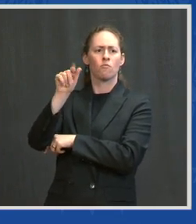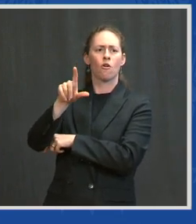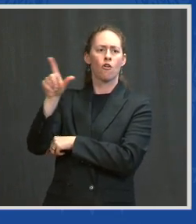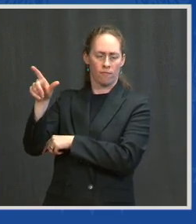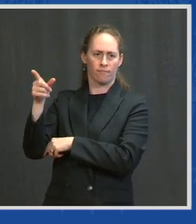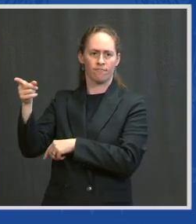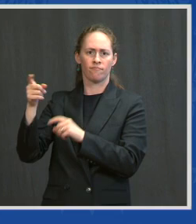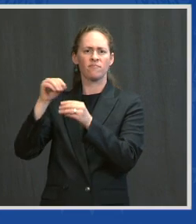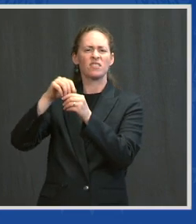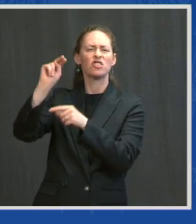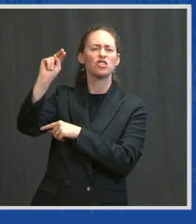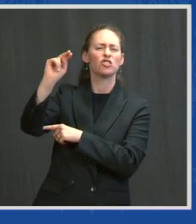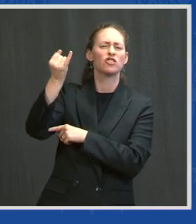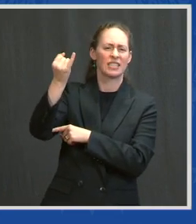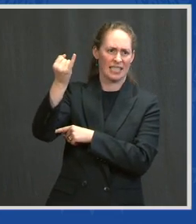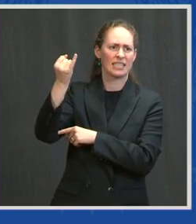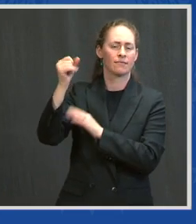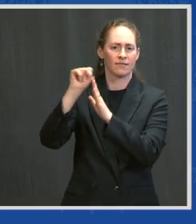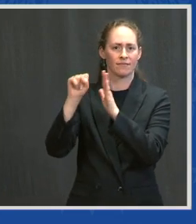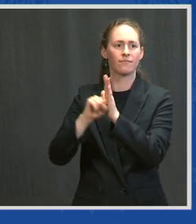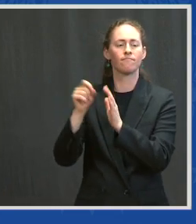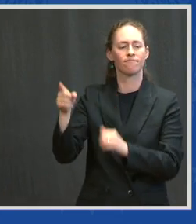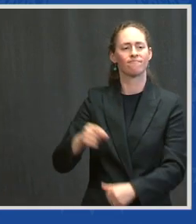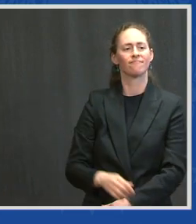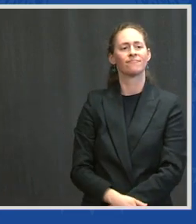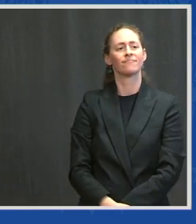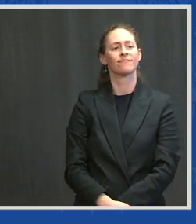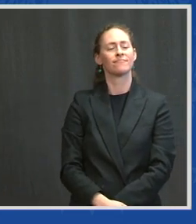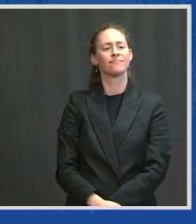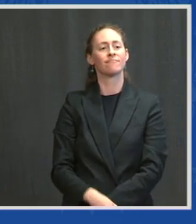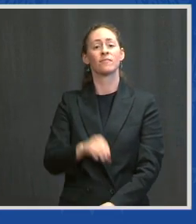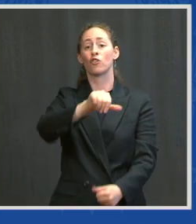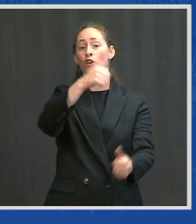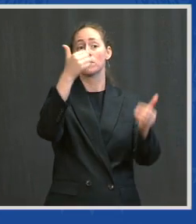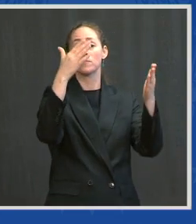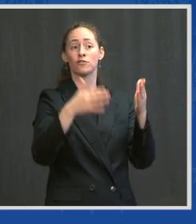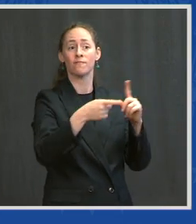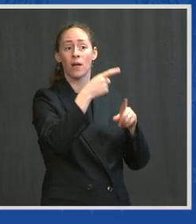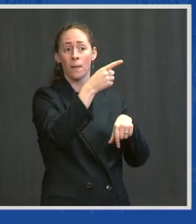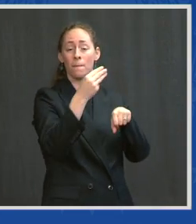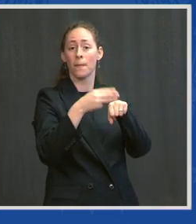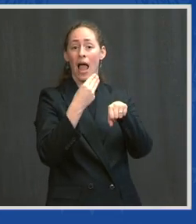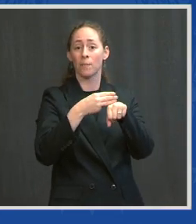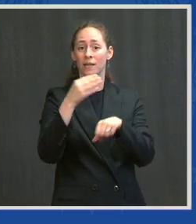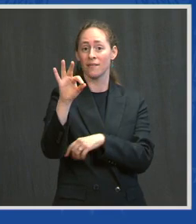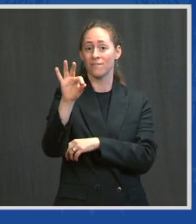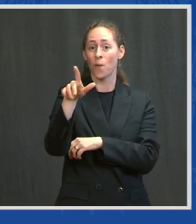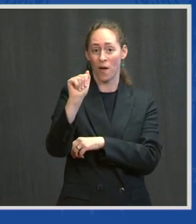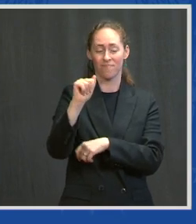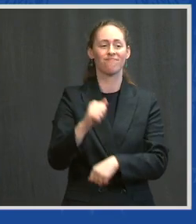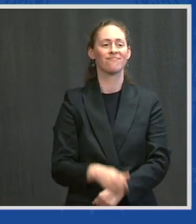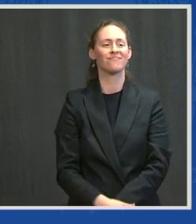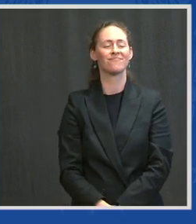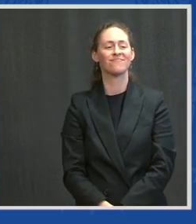of Miami-Dade talked about their efforts to lift up those kinds of communit– their -- the kinds of community programs